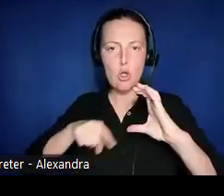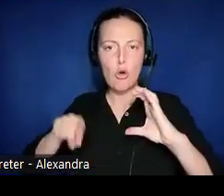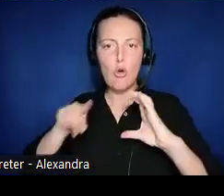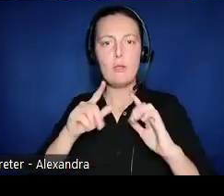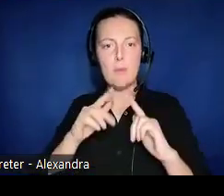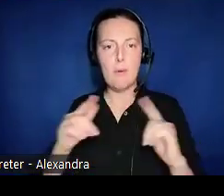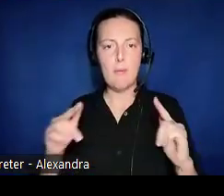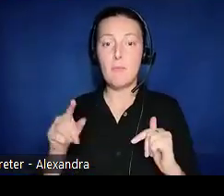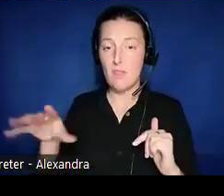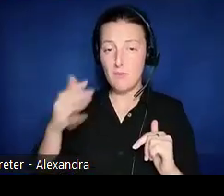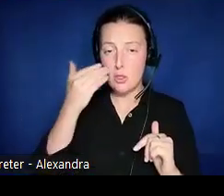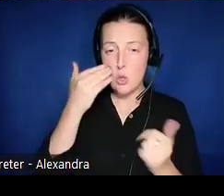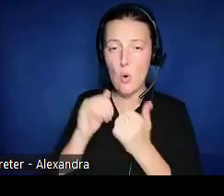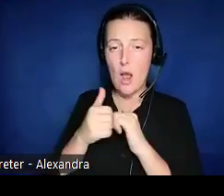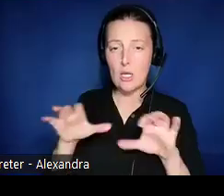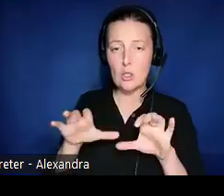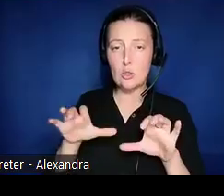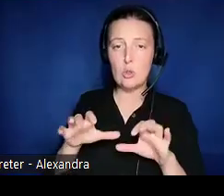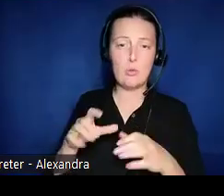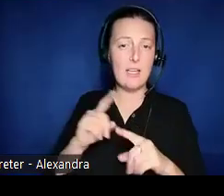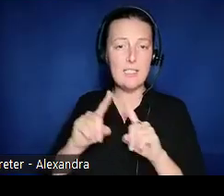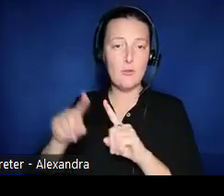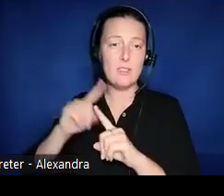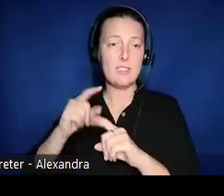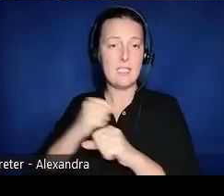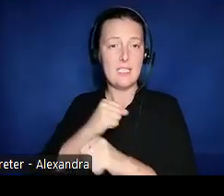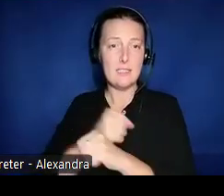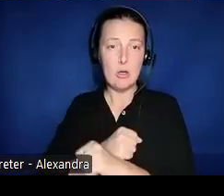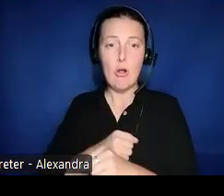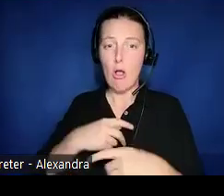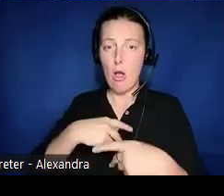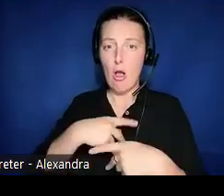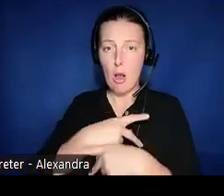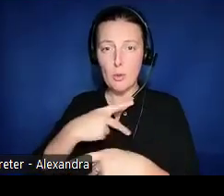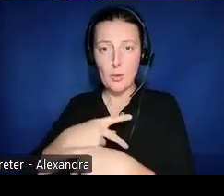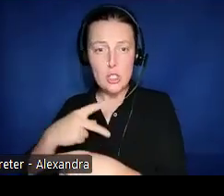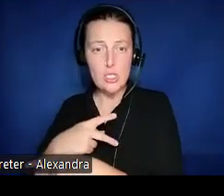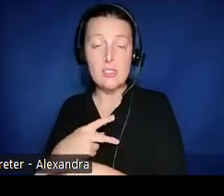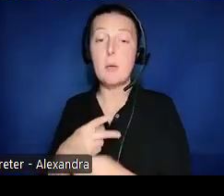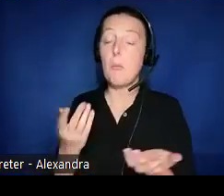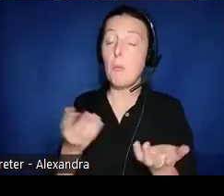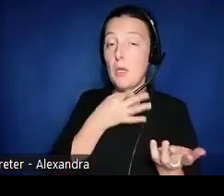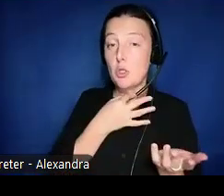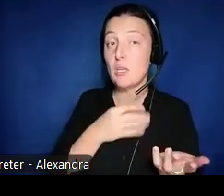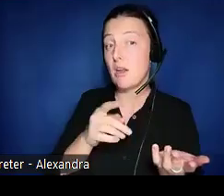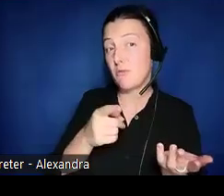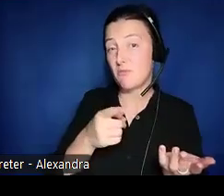curiously, uh the answer seems to be yes. So the Greeks came up with a number of different